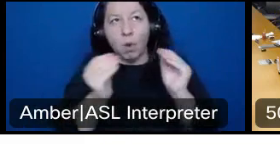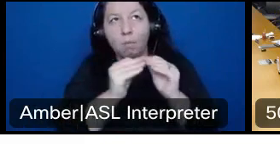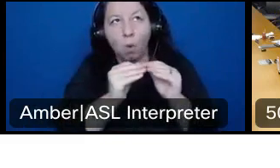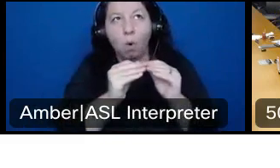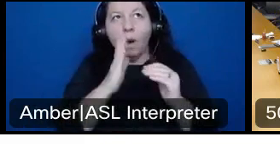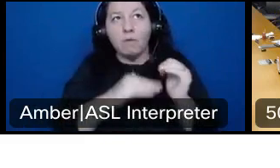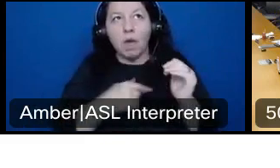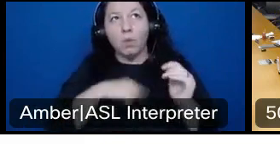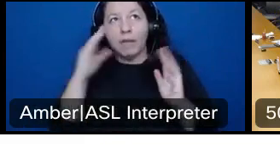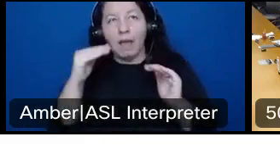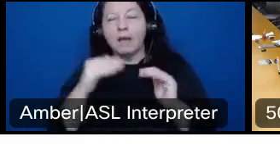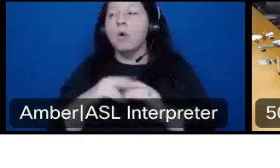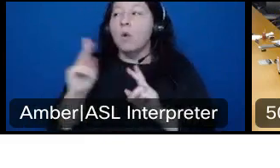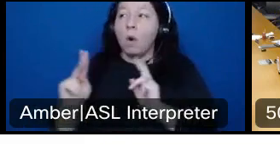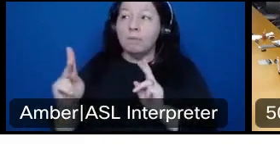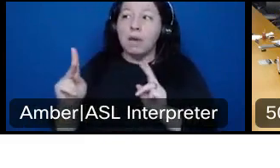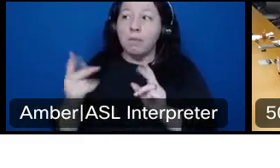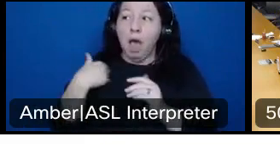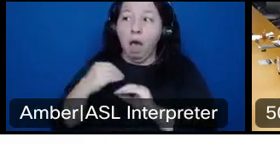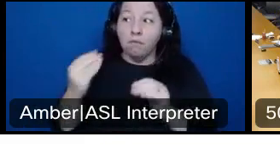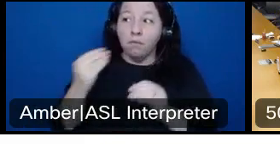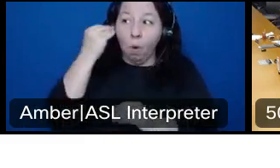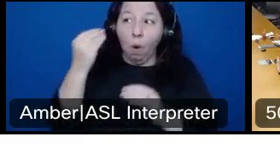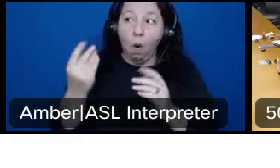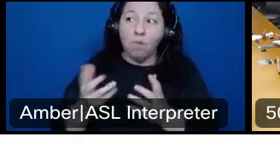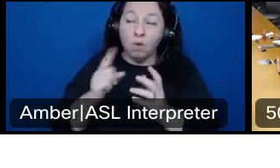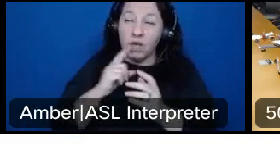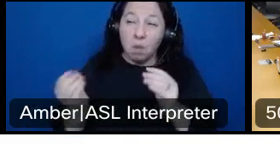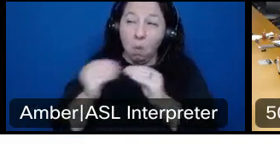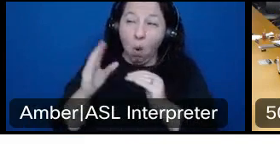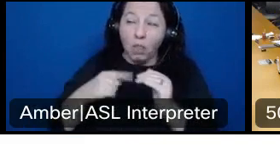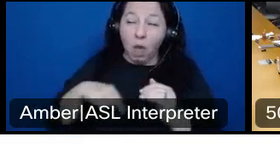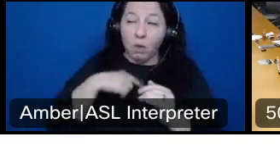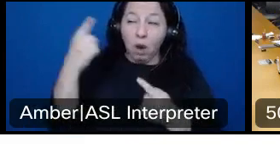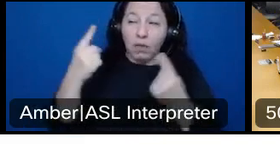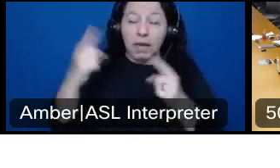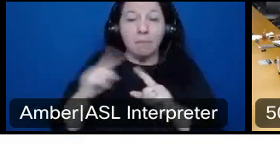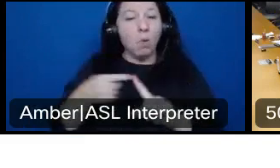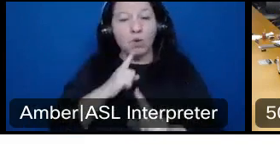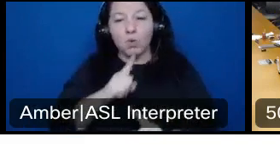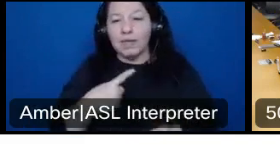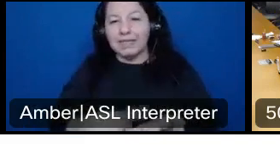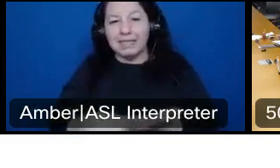Uh, but when you, when you get down. To this group, it's fairly small.